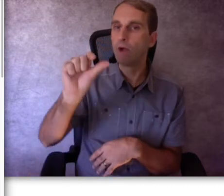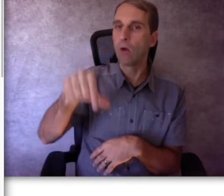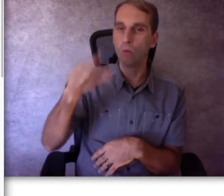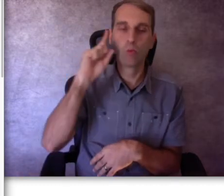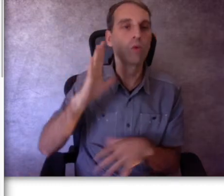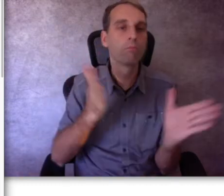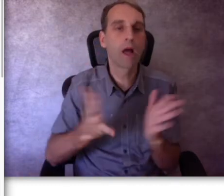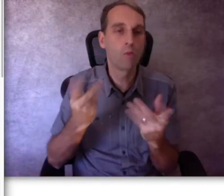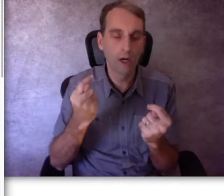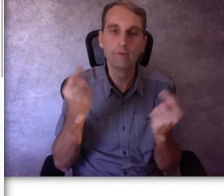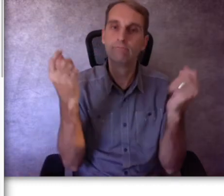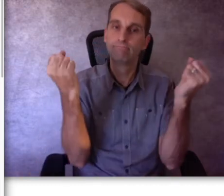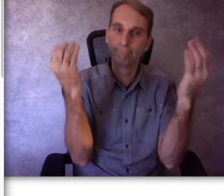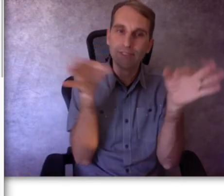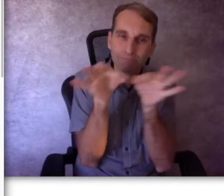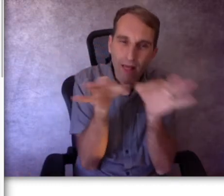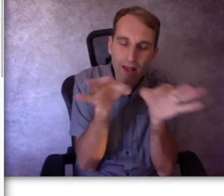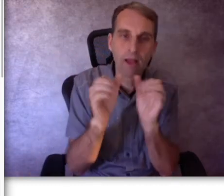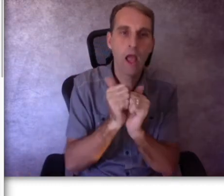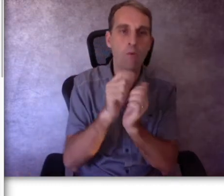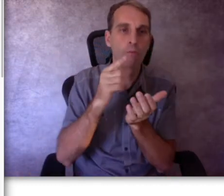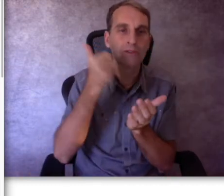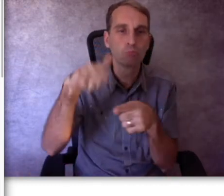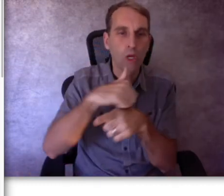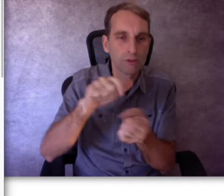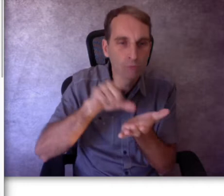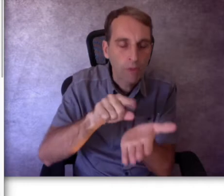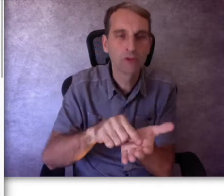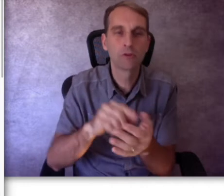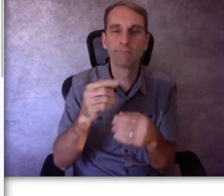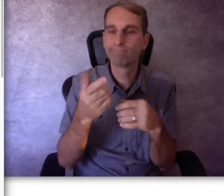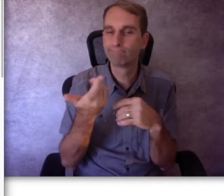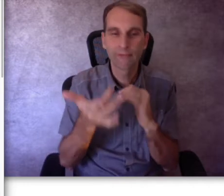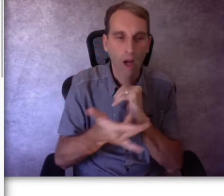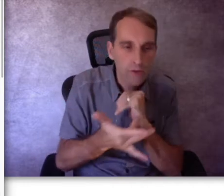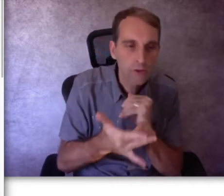We have a frequently asked questions section in American Sign Language that will talk about the best practices for publishing